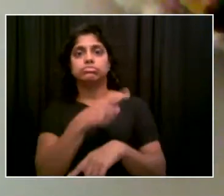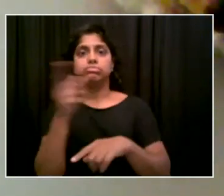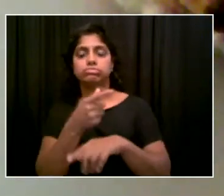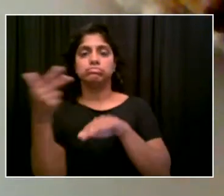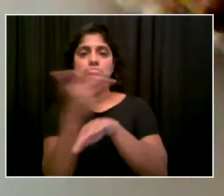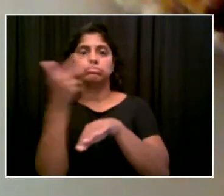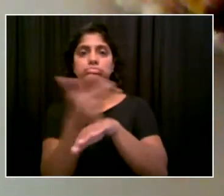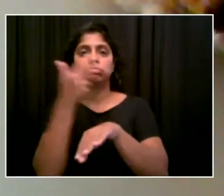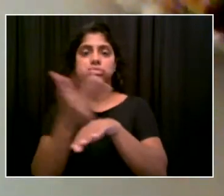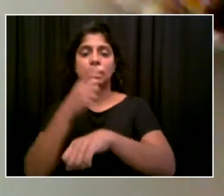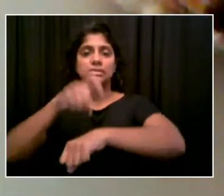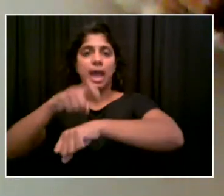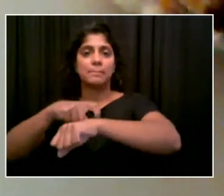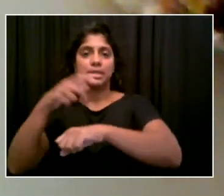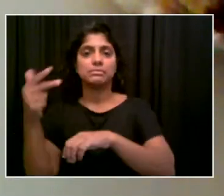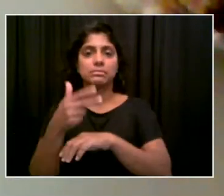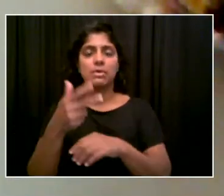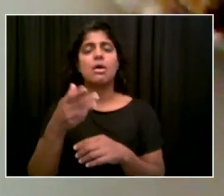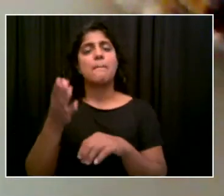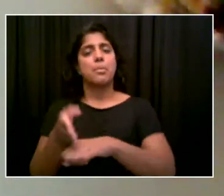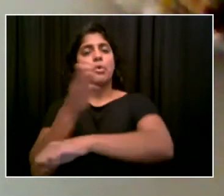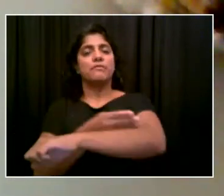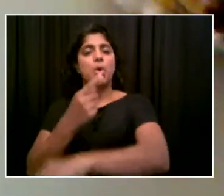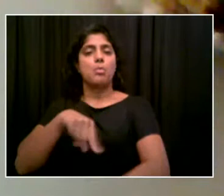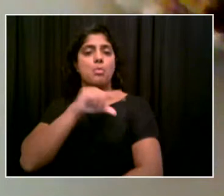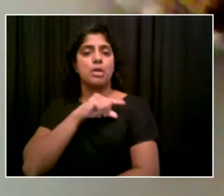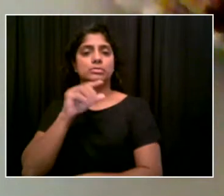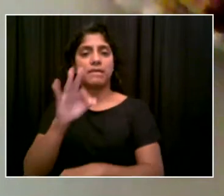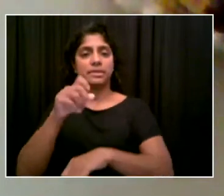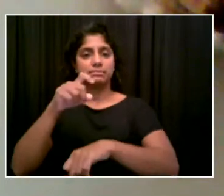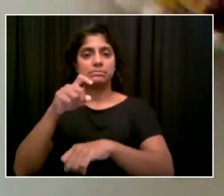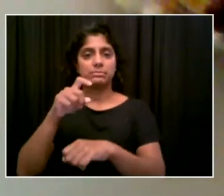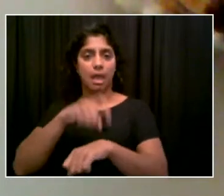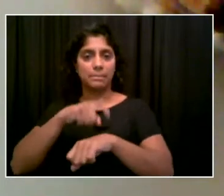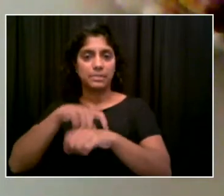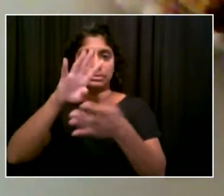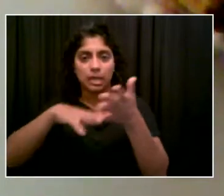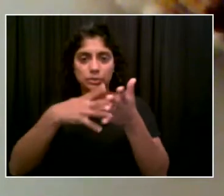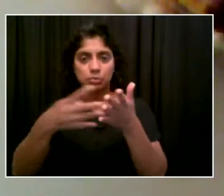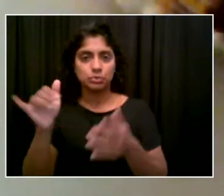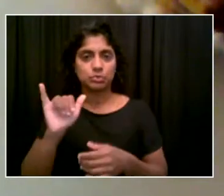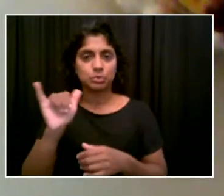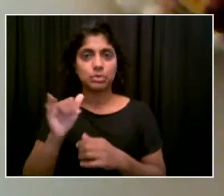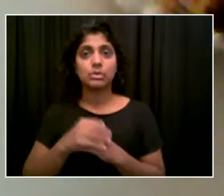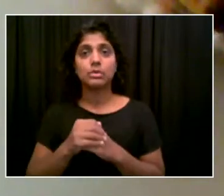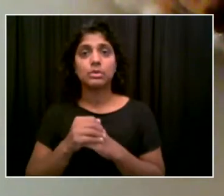FREQUENY TLAND PEOPLE KNOW THEY CAN GET TO WORK ON TIME AND N'WOT HAVE TO